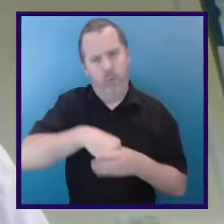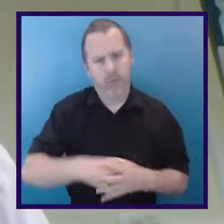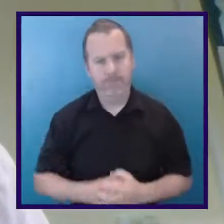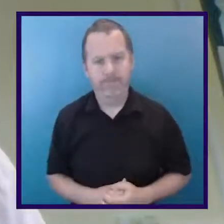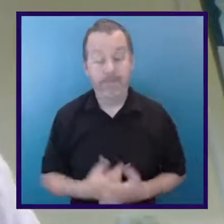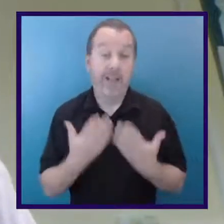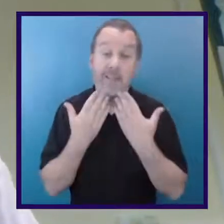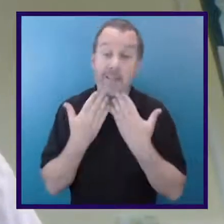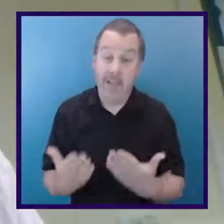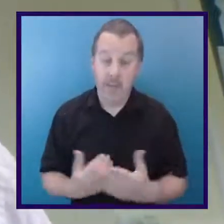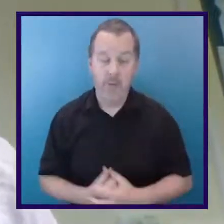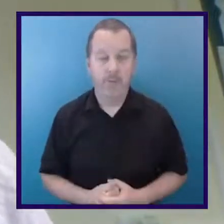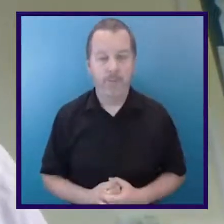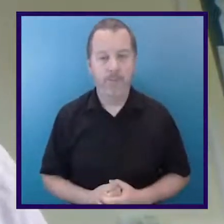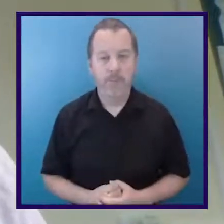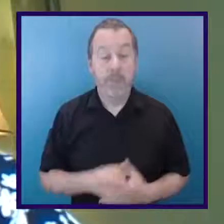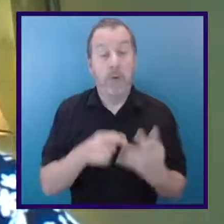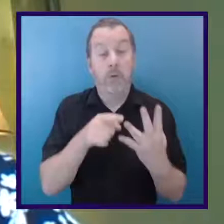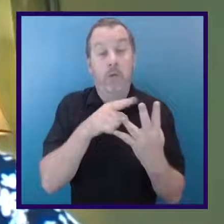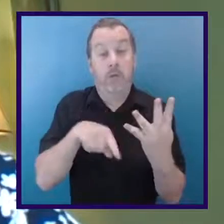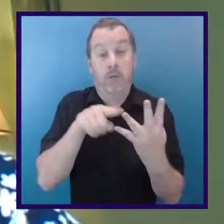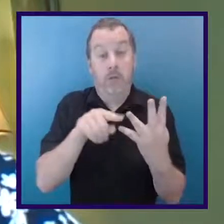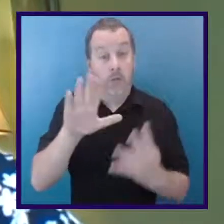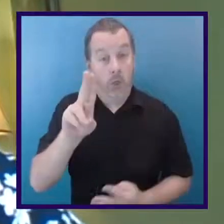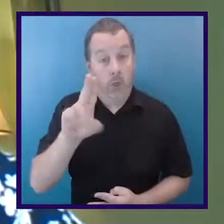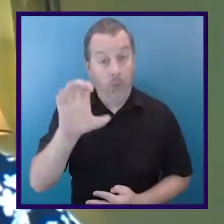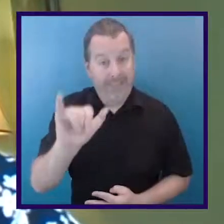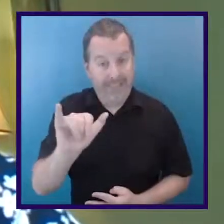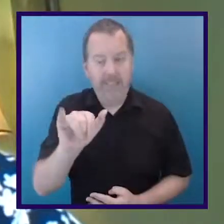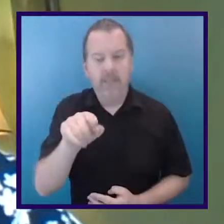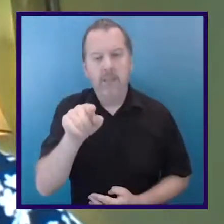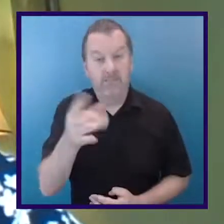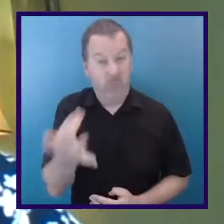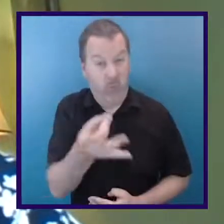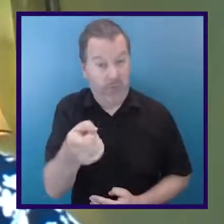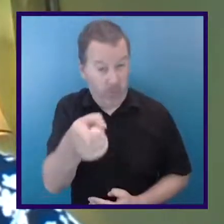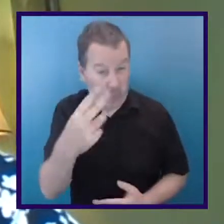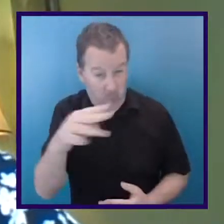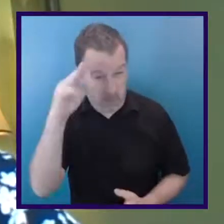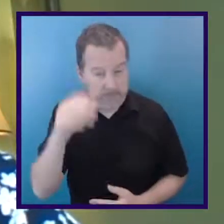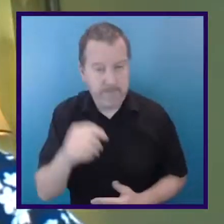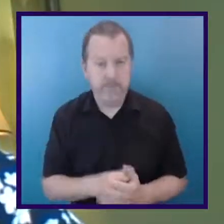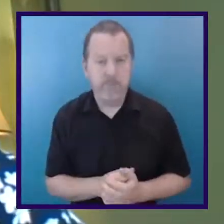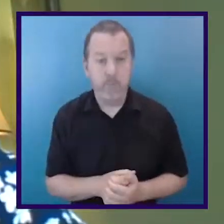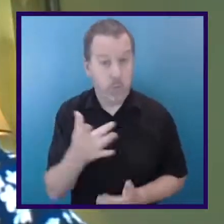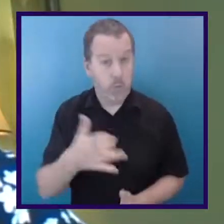That’s great, thank you. And maybe one for Lucy, if you wouldn't mind Lucy.